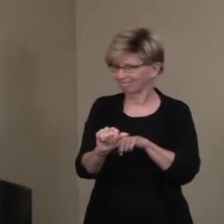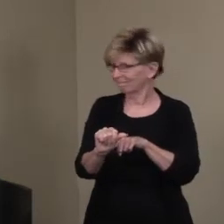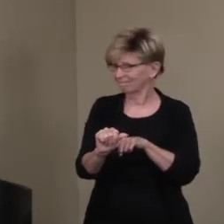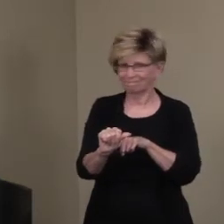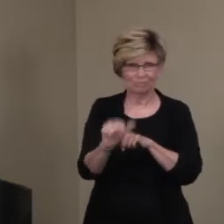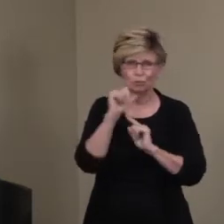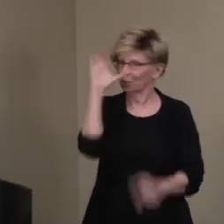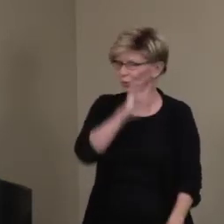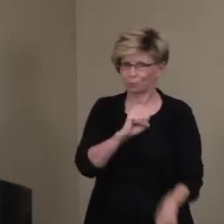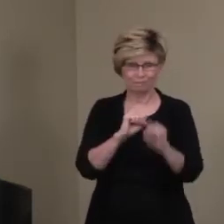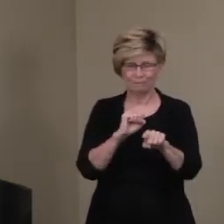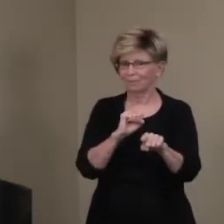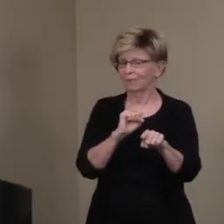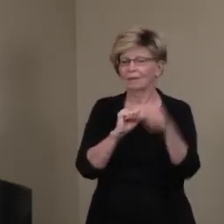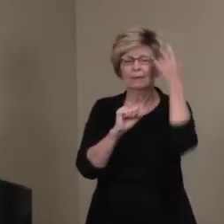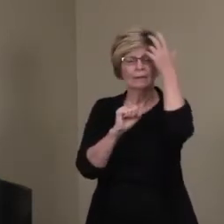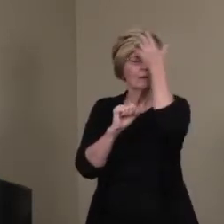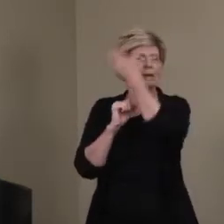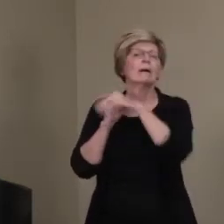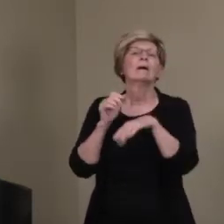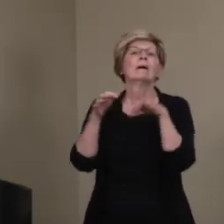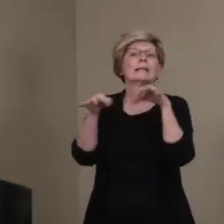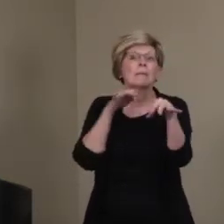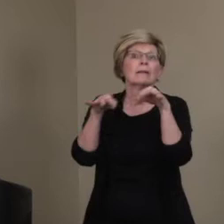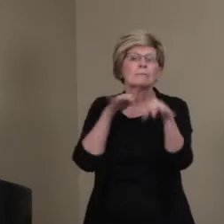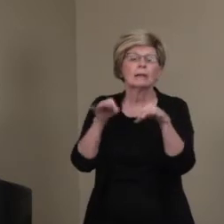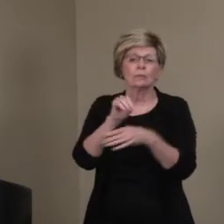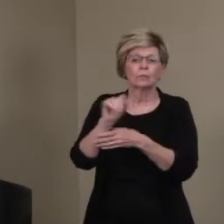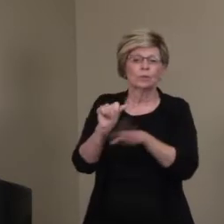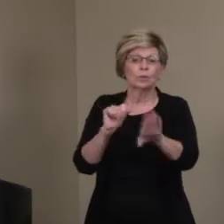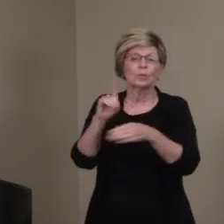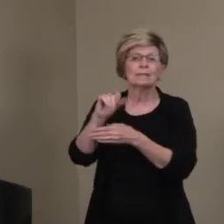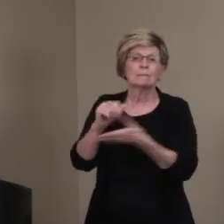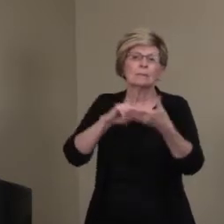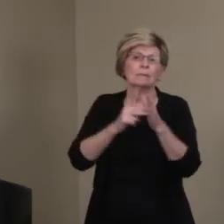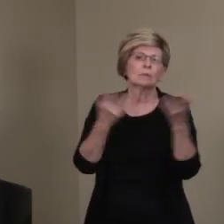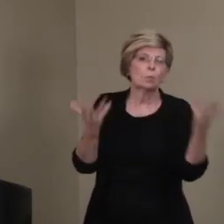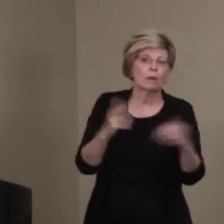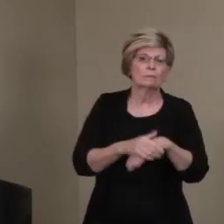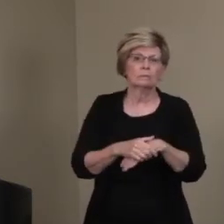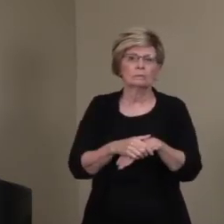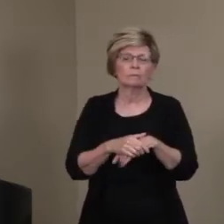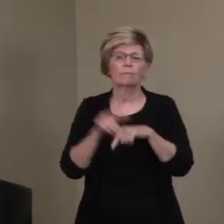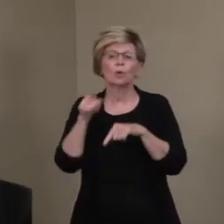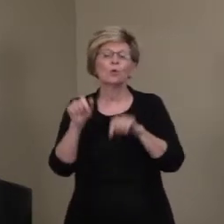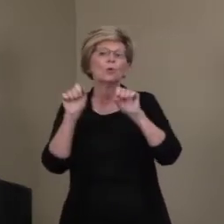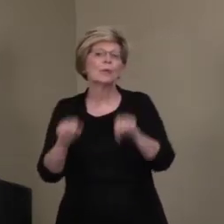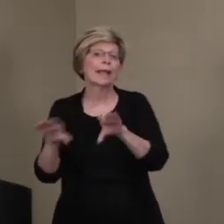disability don't assume that your disability and what does that mean you